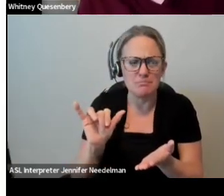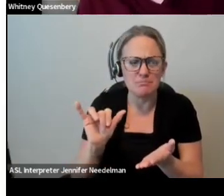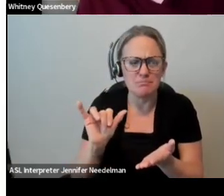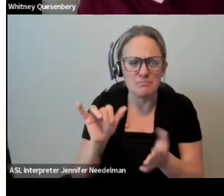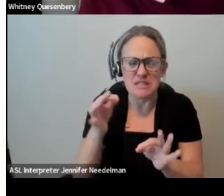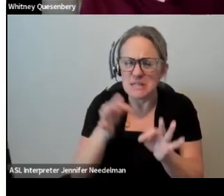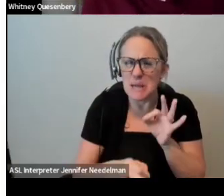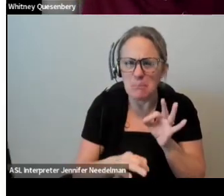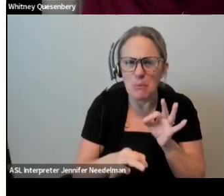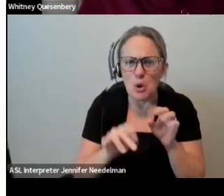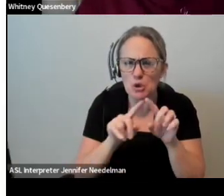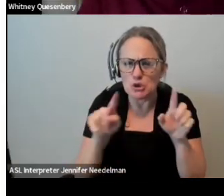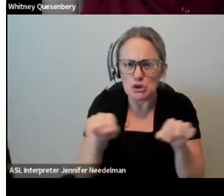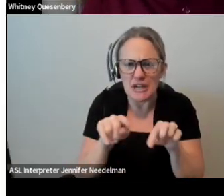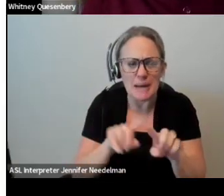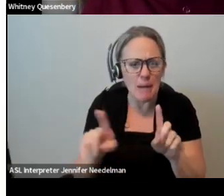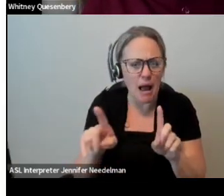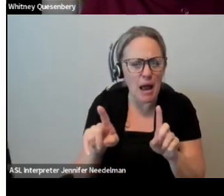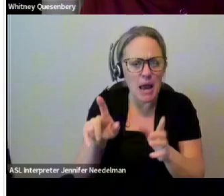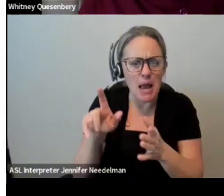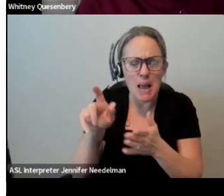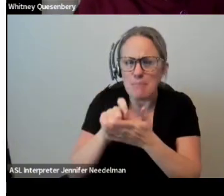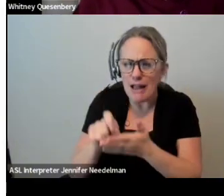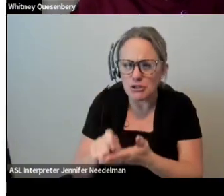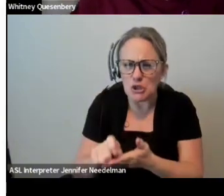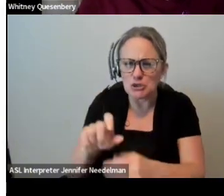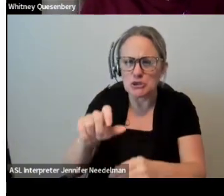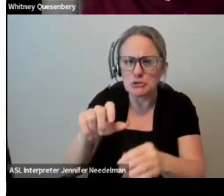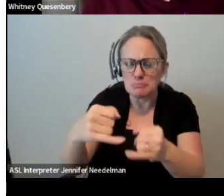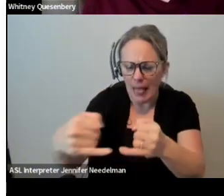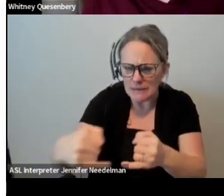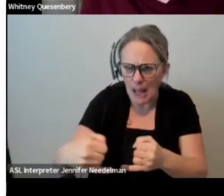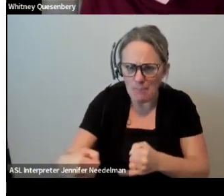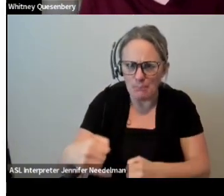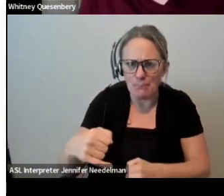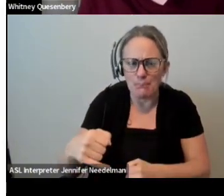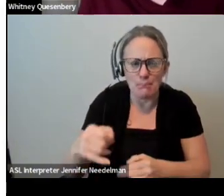and has some pencils lined up in front of him just perfectly so he can grab them when he needs them.